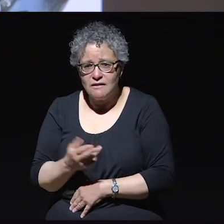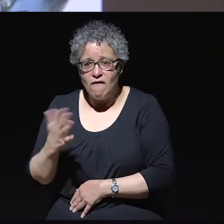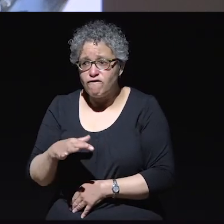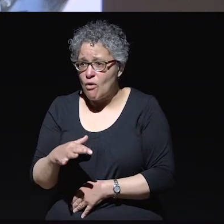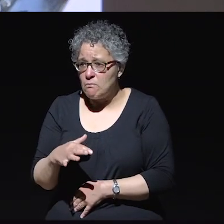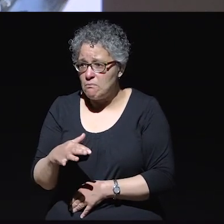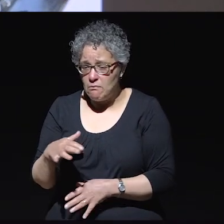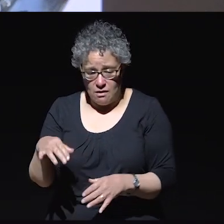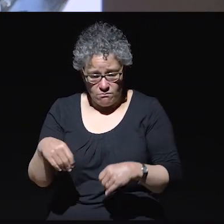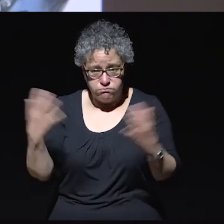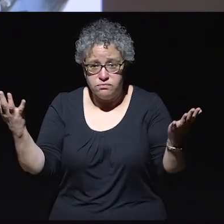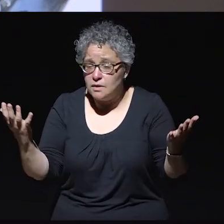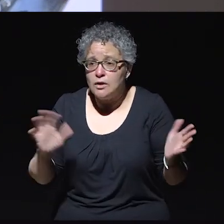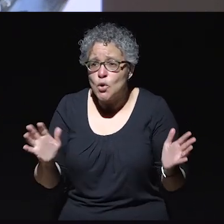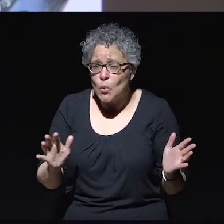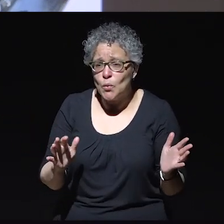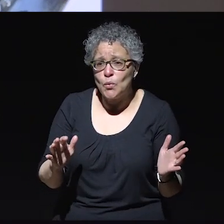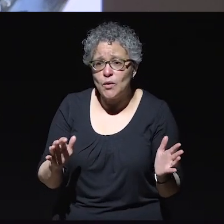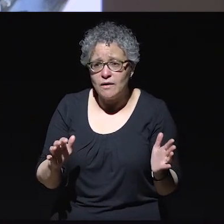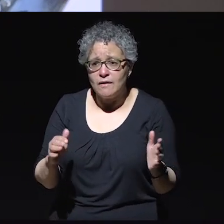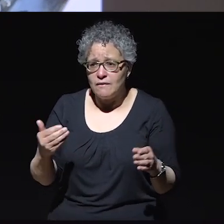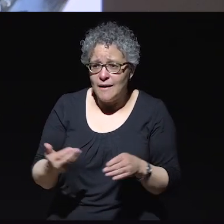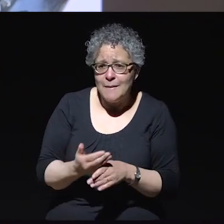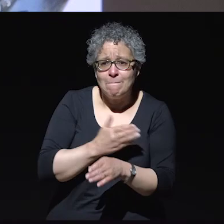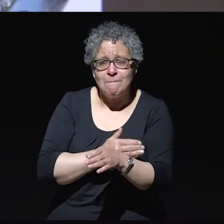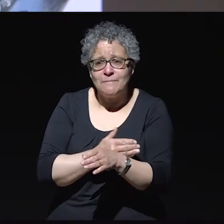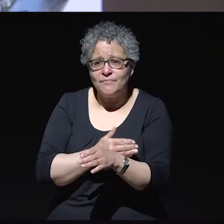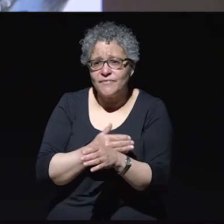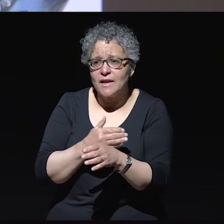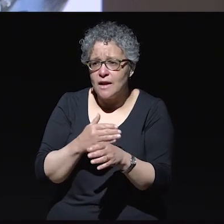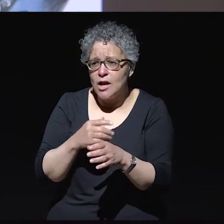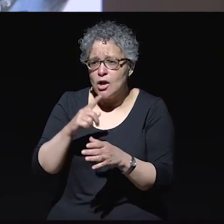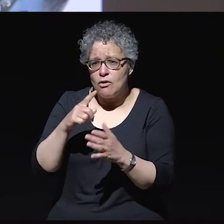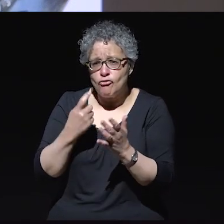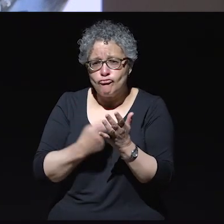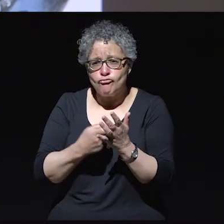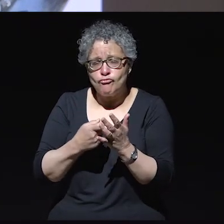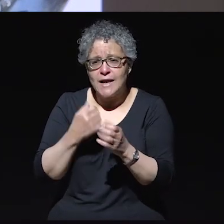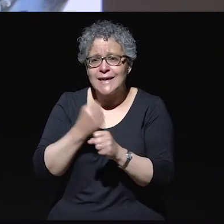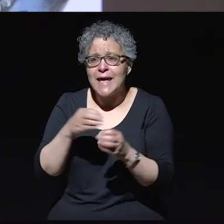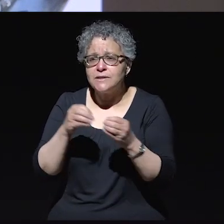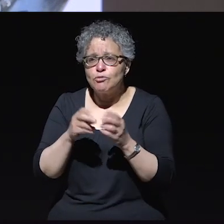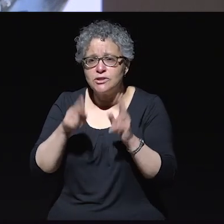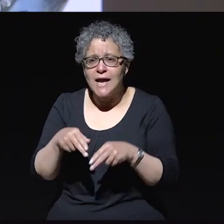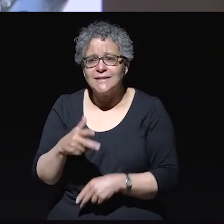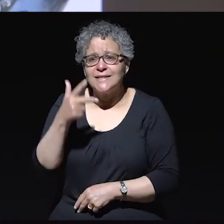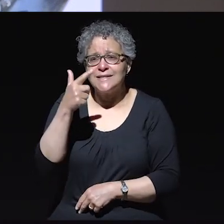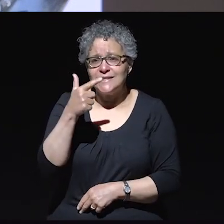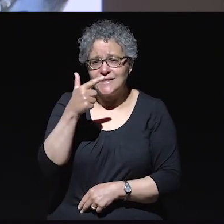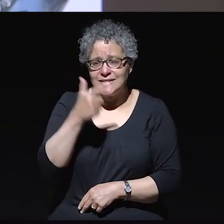Certainly by the time Reynolds and Gainsborough die, Gainsborough dies in 1788, Reynolds in 1792,